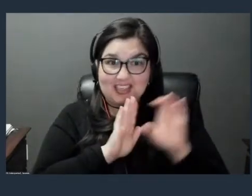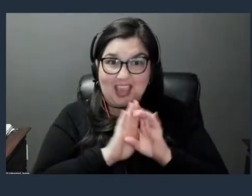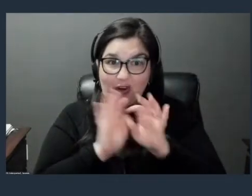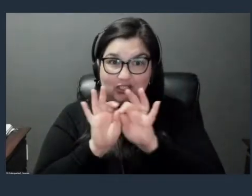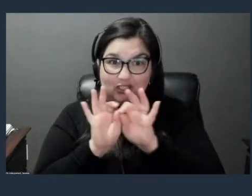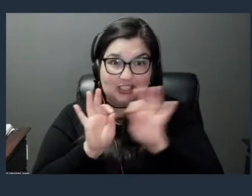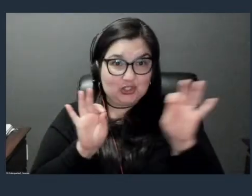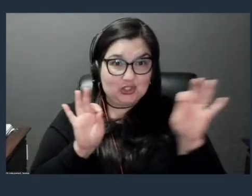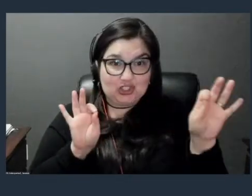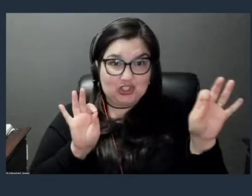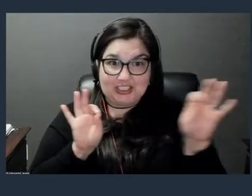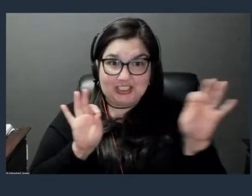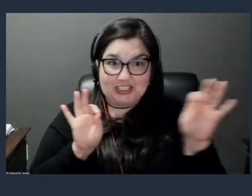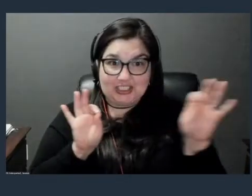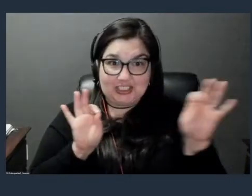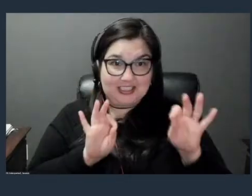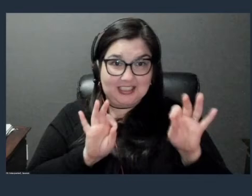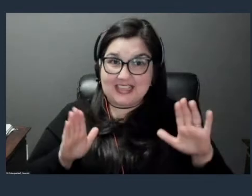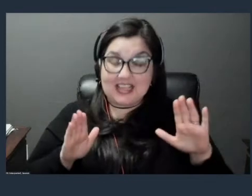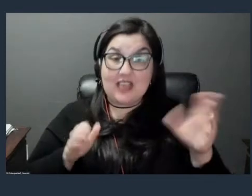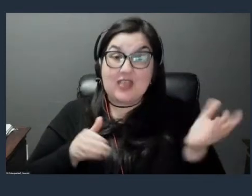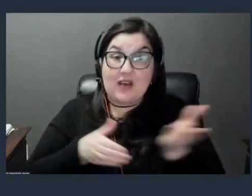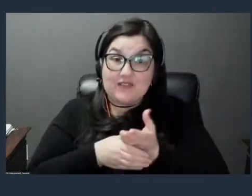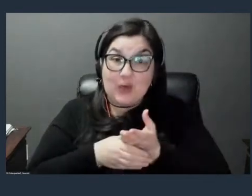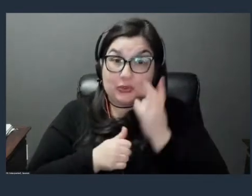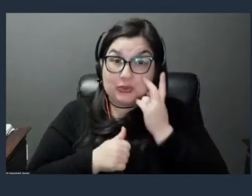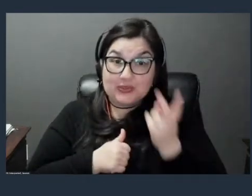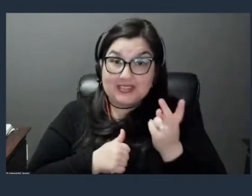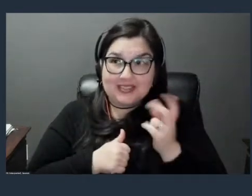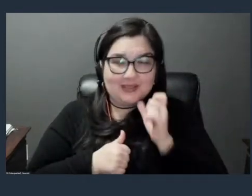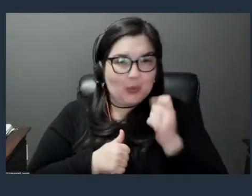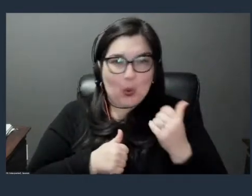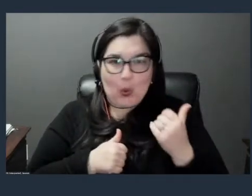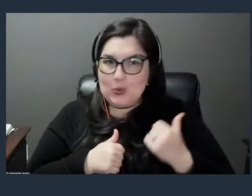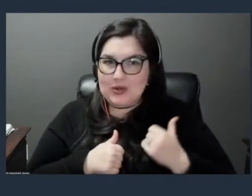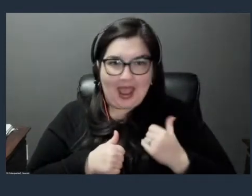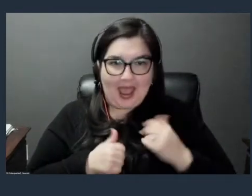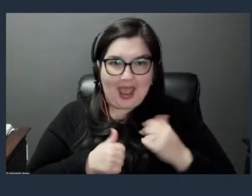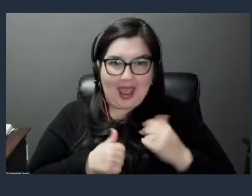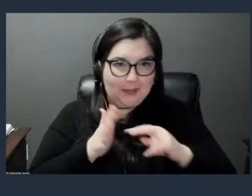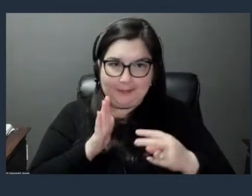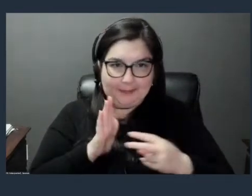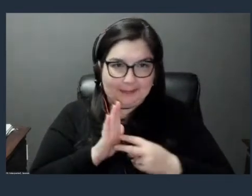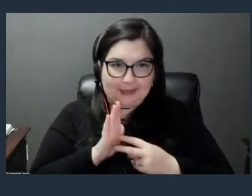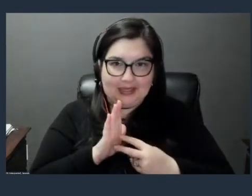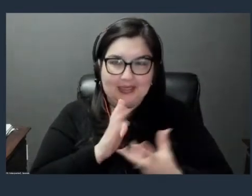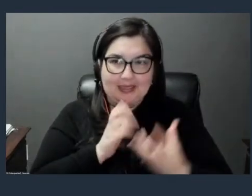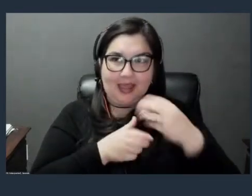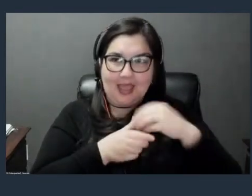Those folders that you see don't actually have meaning in the technical implementation of S3.